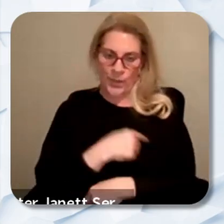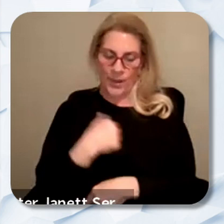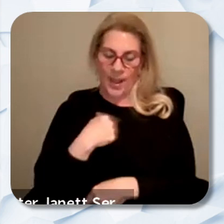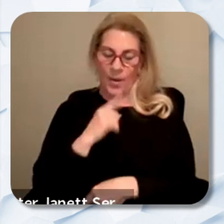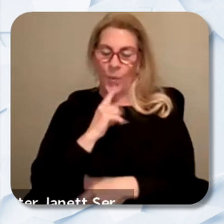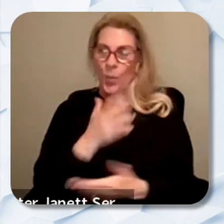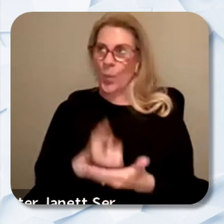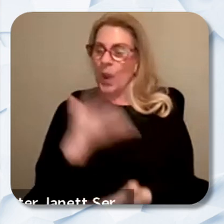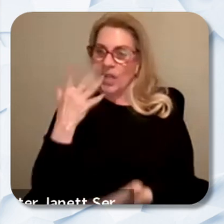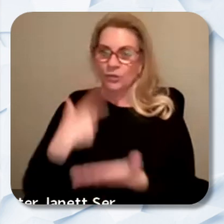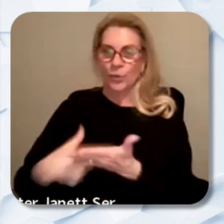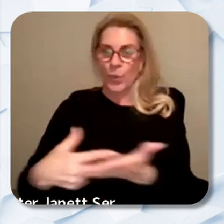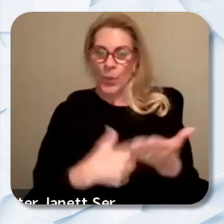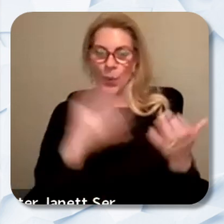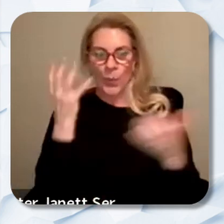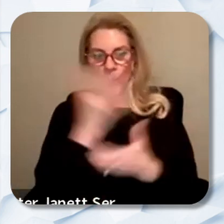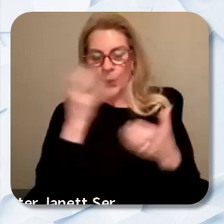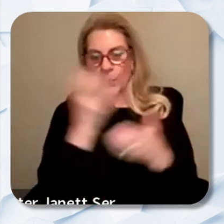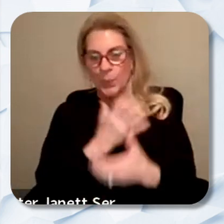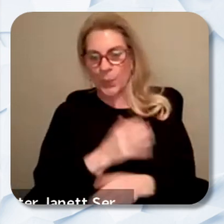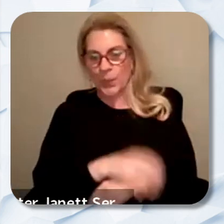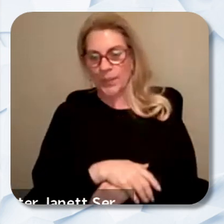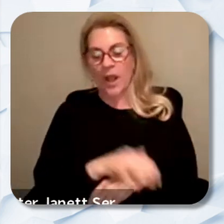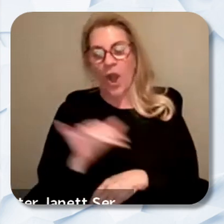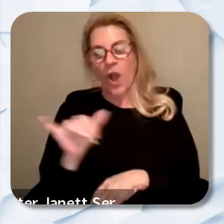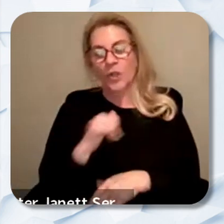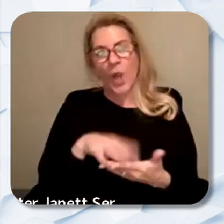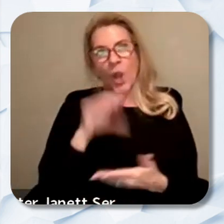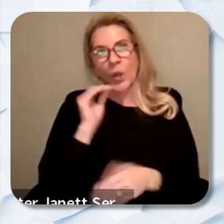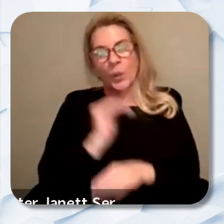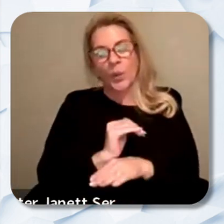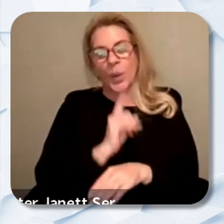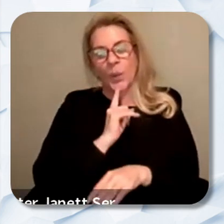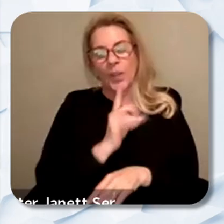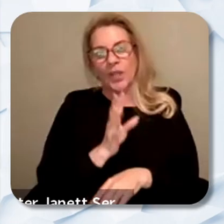rich discussions. So some of my other takeaways from tonight really speak to connecting home and